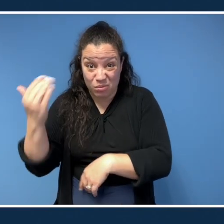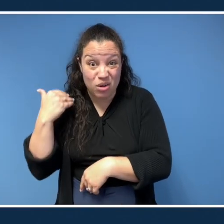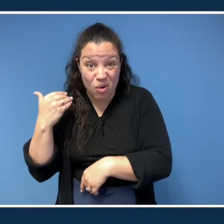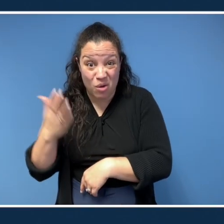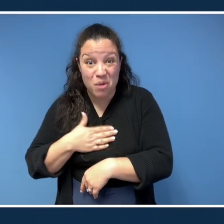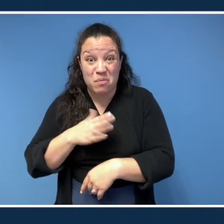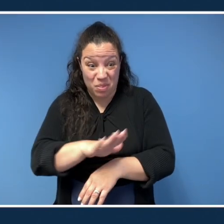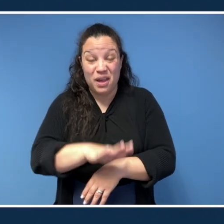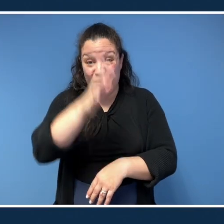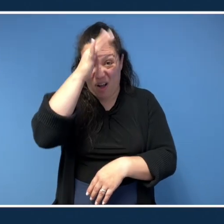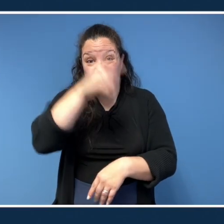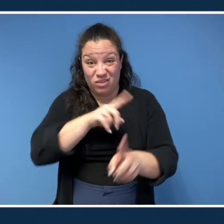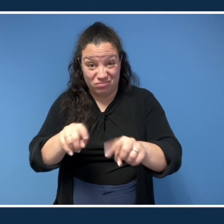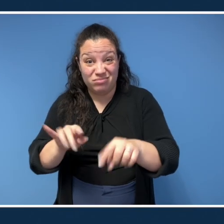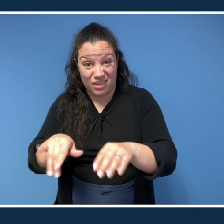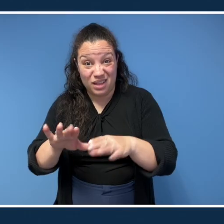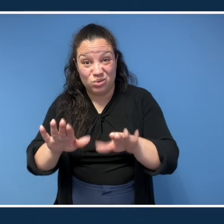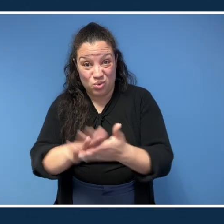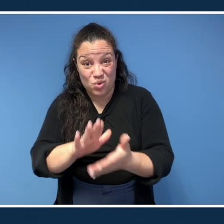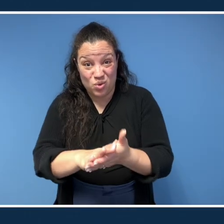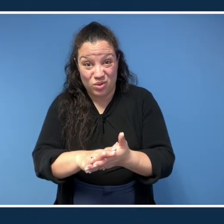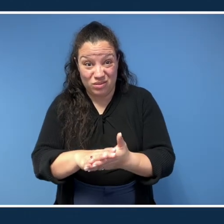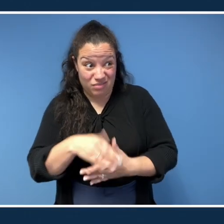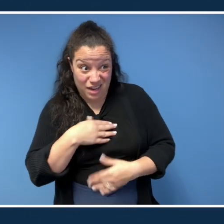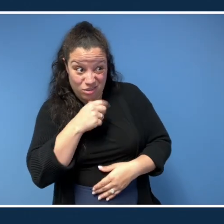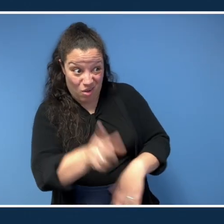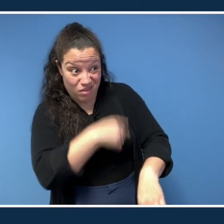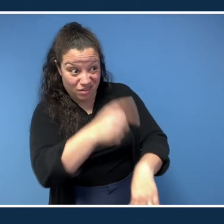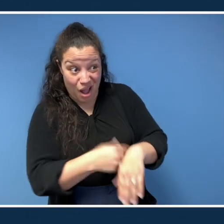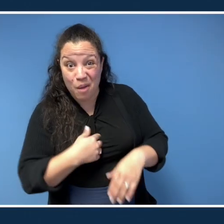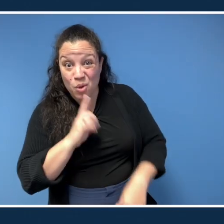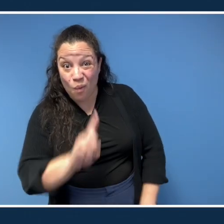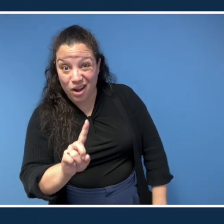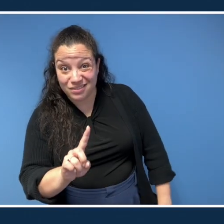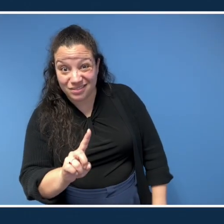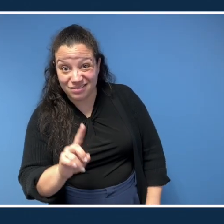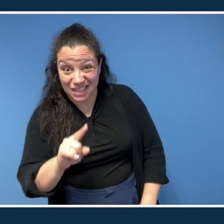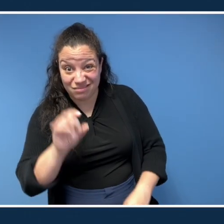how current that is. No, it's not that long ago. And I was one year old if you want some additional context, right.